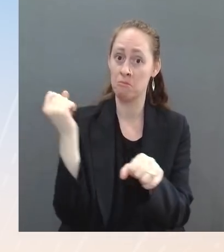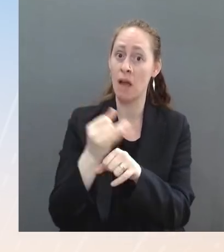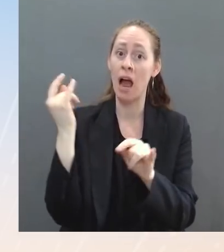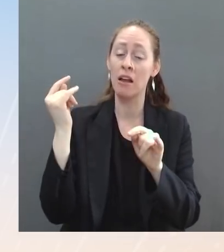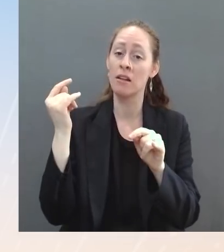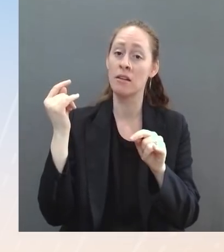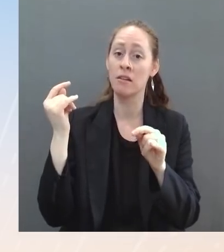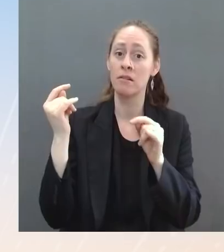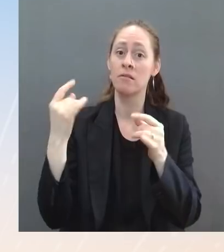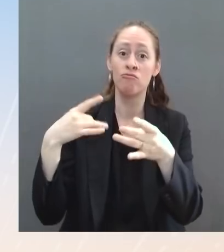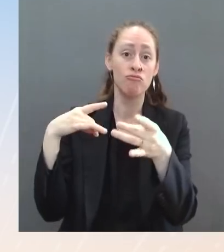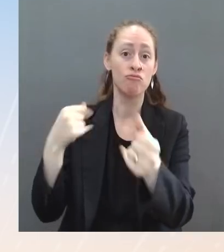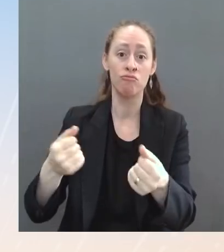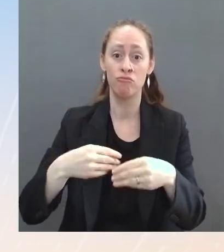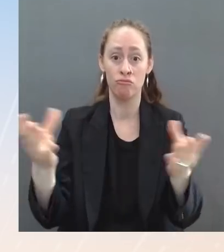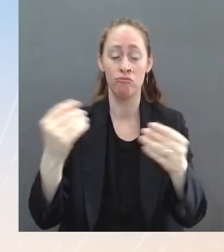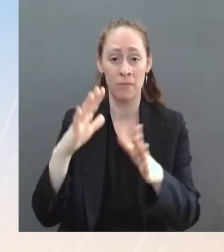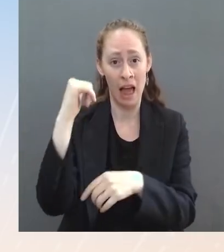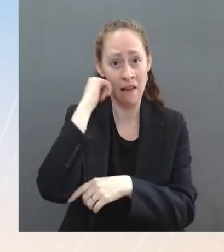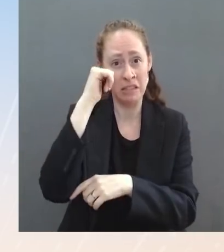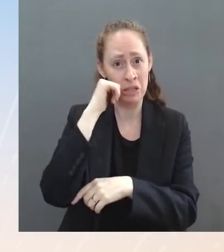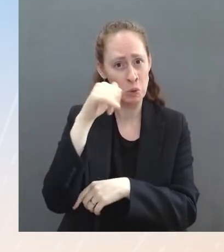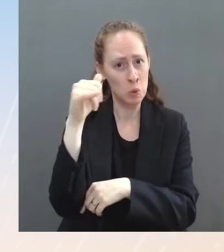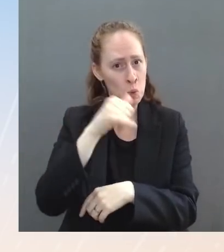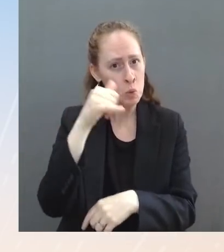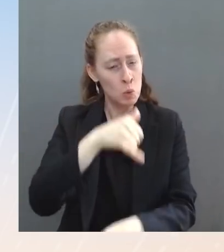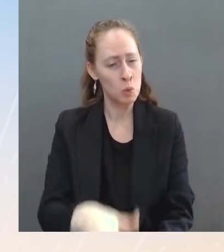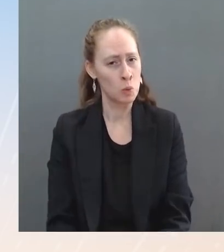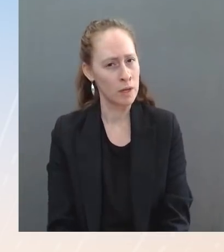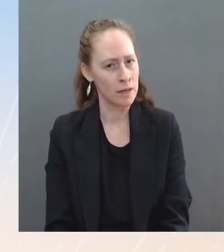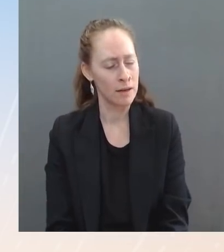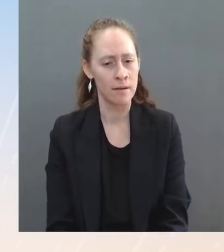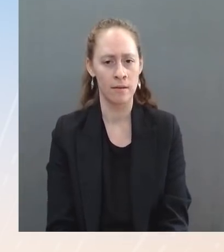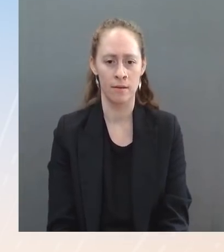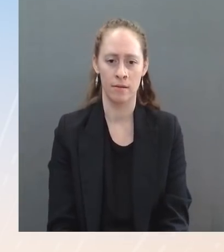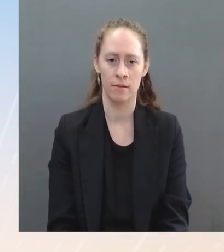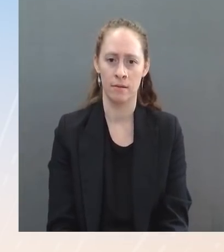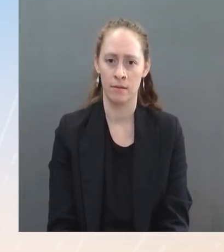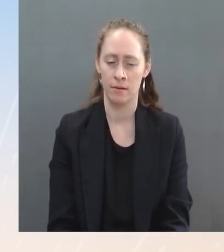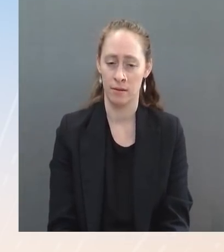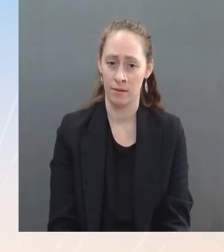Mr. Deese: So, on the first one, the Department of Energy's Strategic Petroleum Reserve